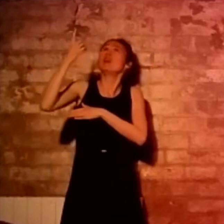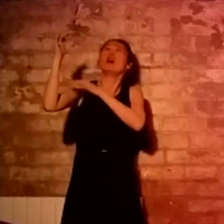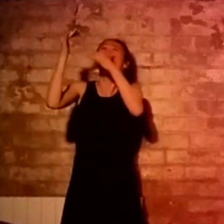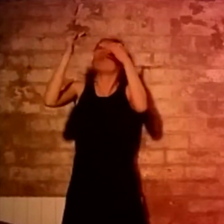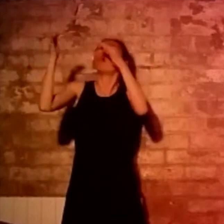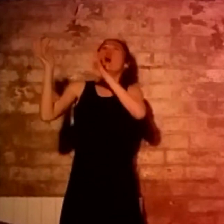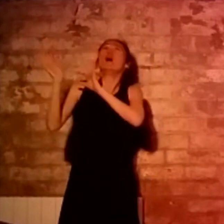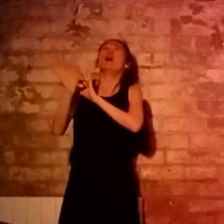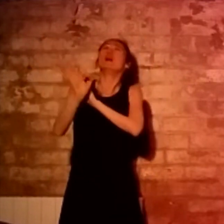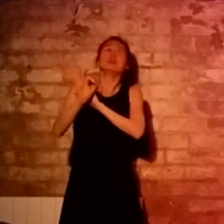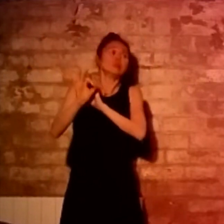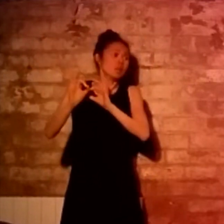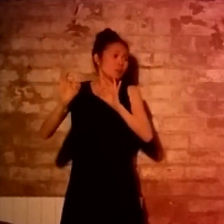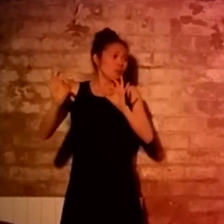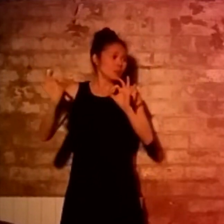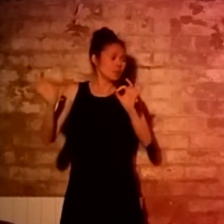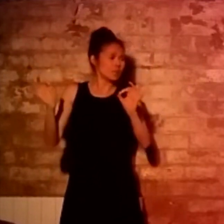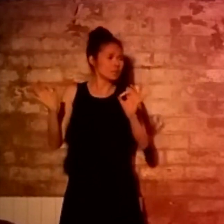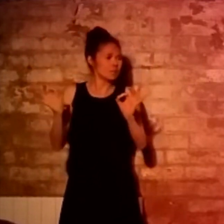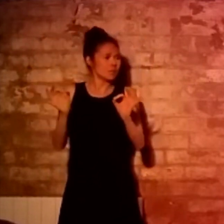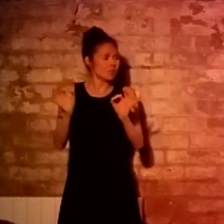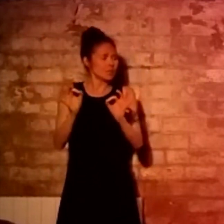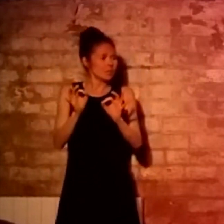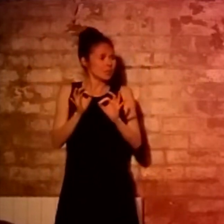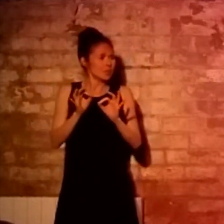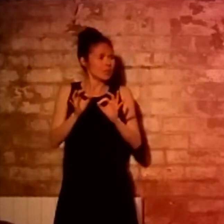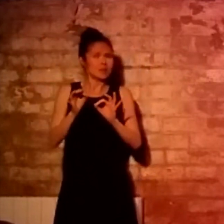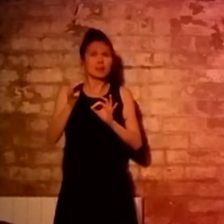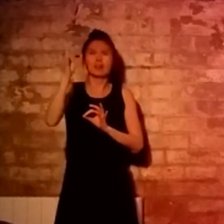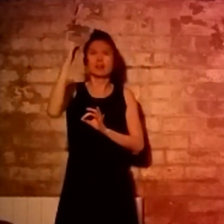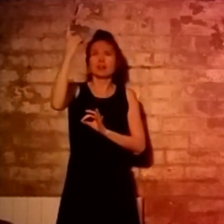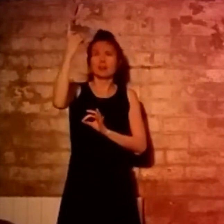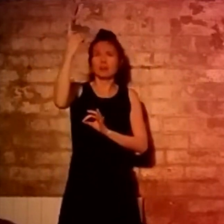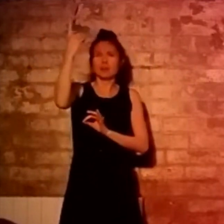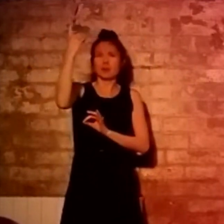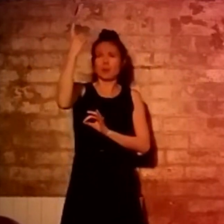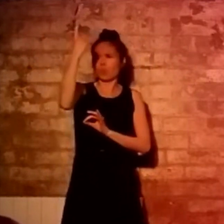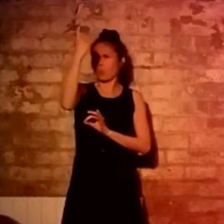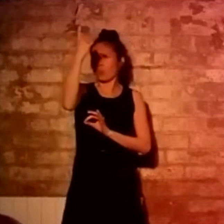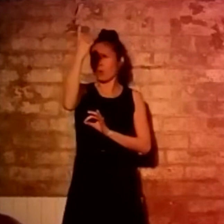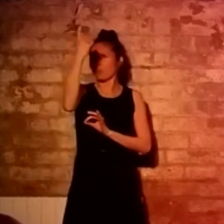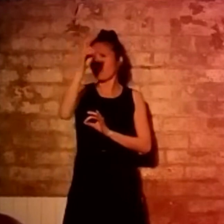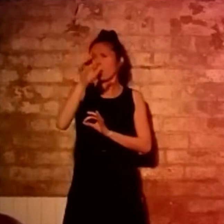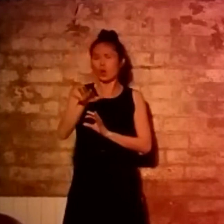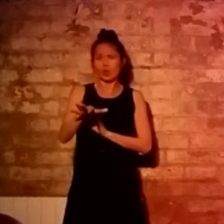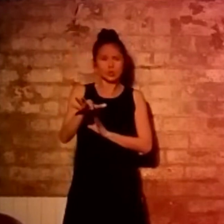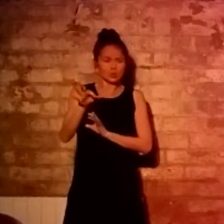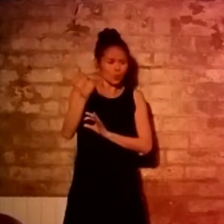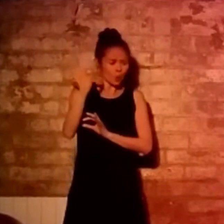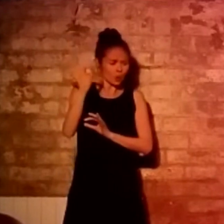GONG There is one more penultimate choice, Hector.